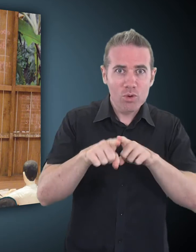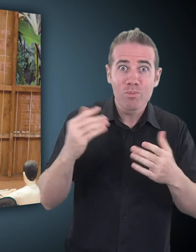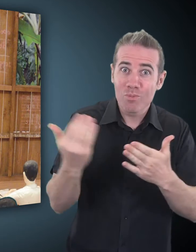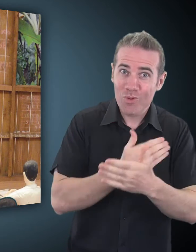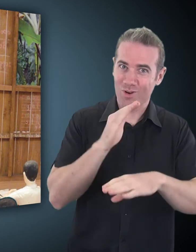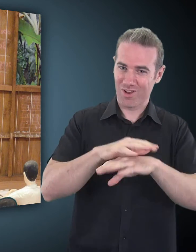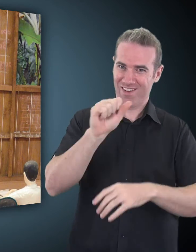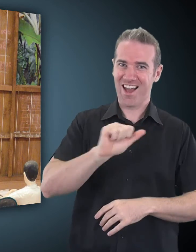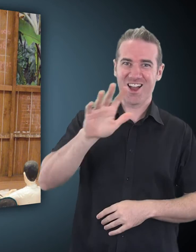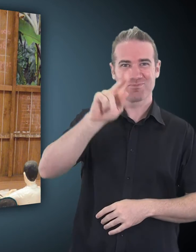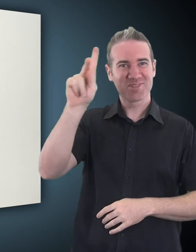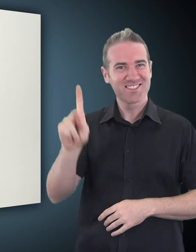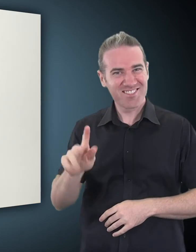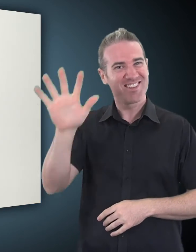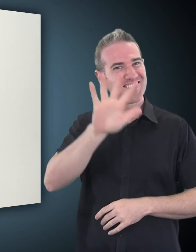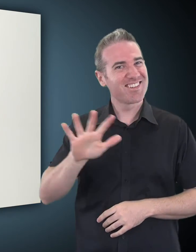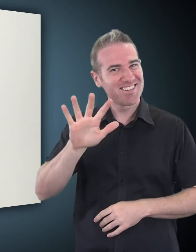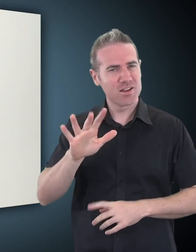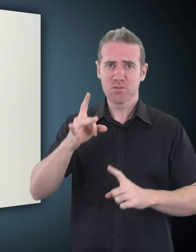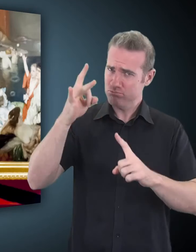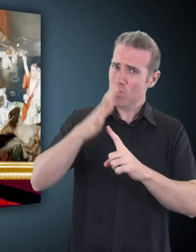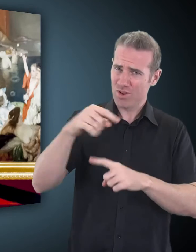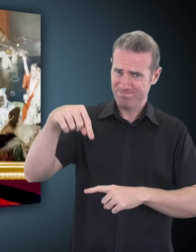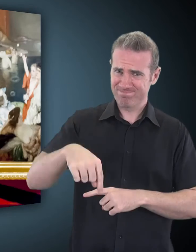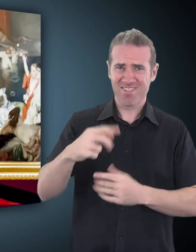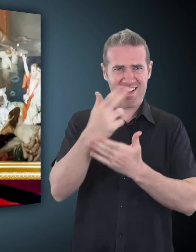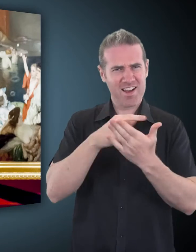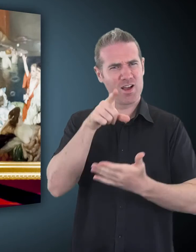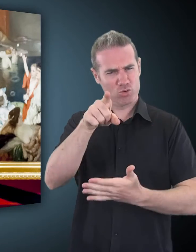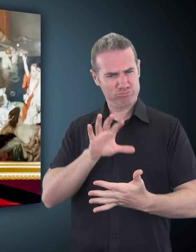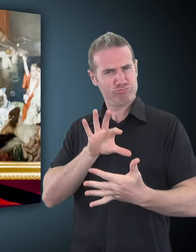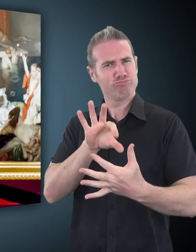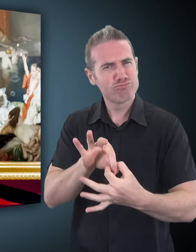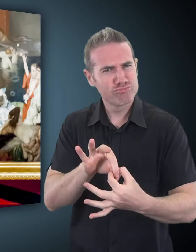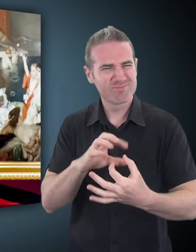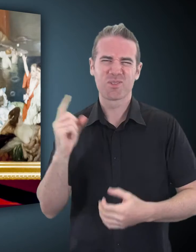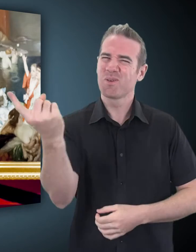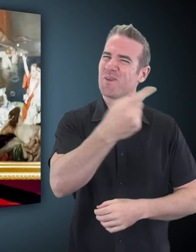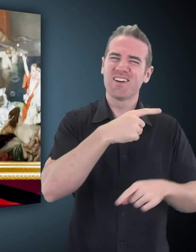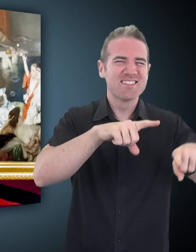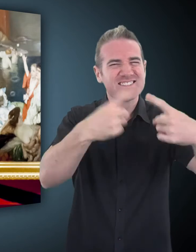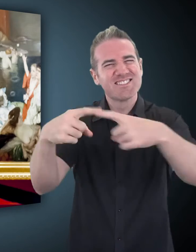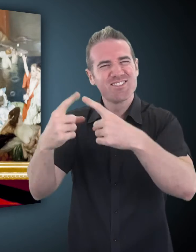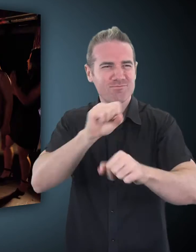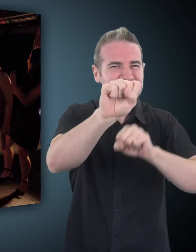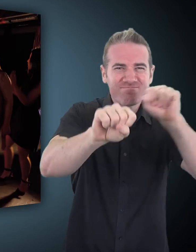region in which we live. But it's important that you connect with artworks. Each of us will relate differently to particular artworks,